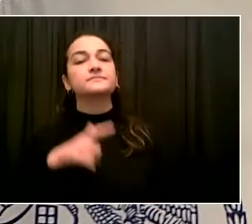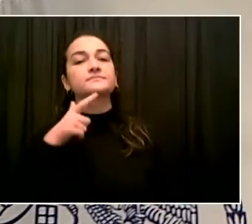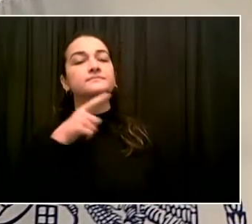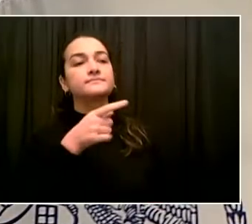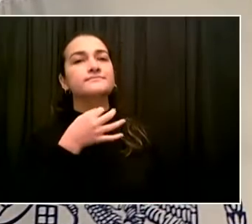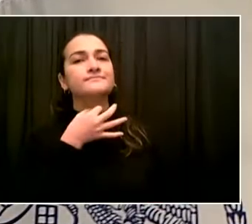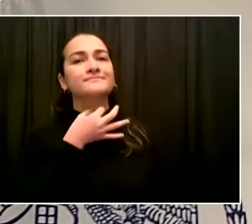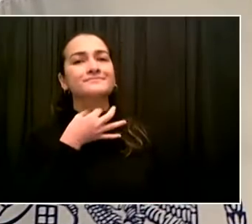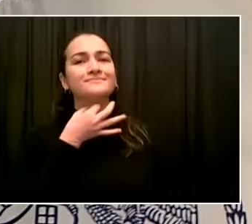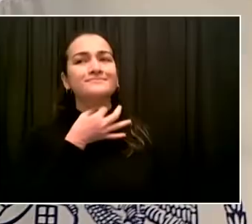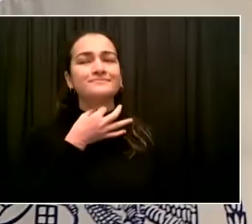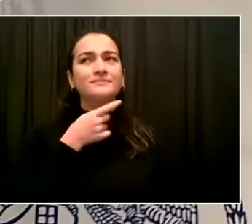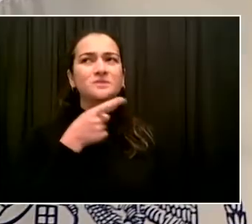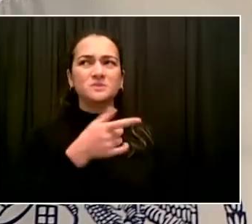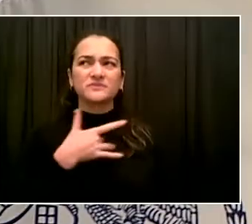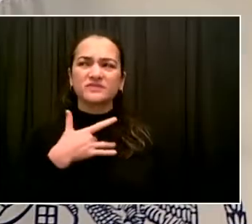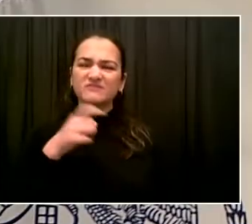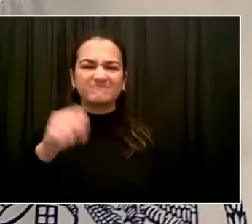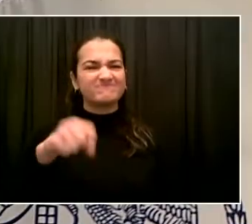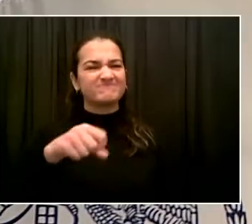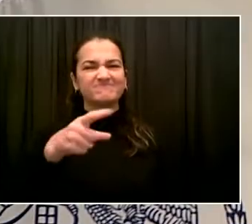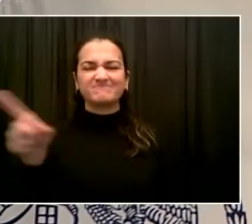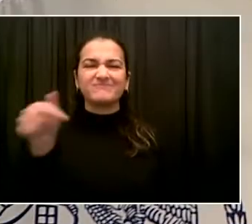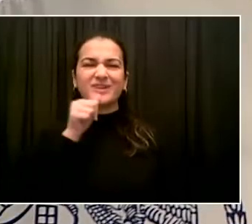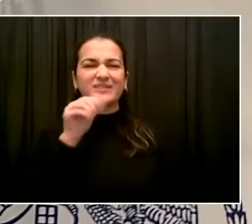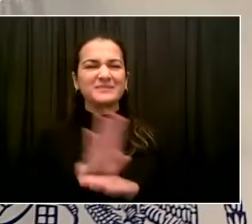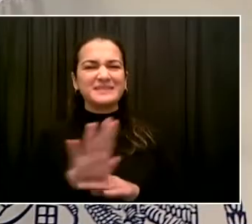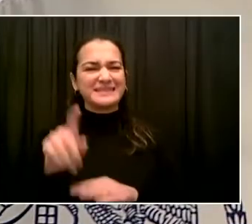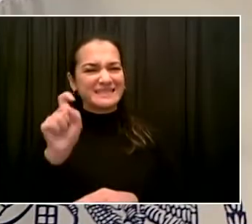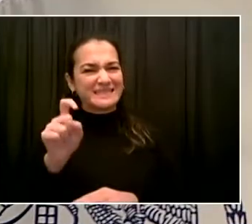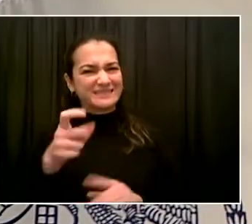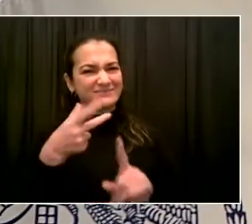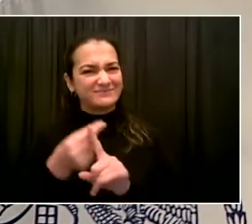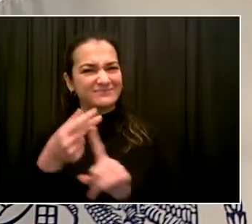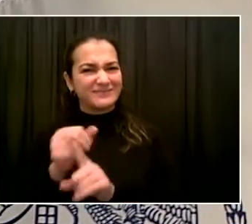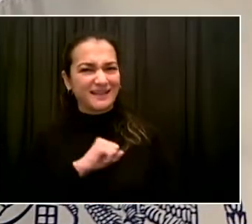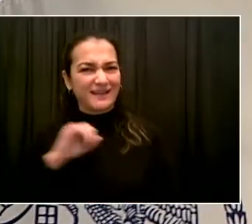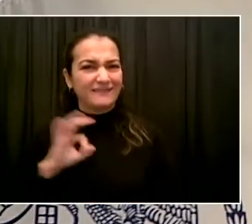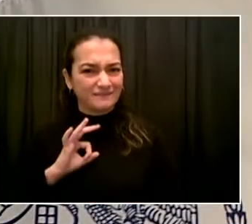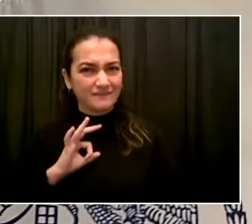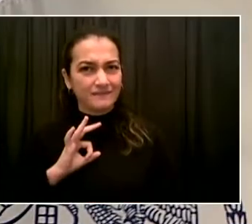MARCIA 'S QUESTION MANDATE